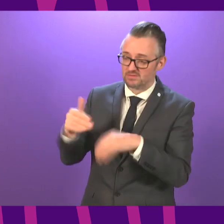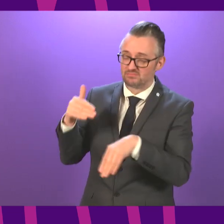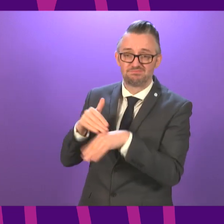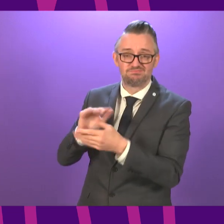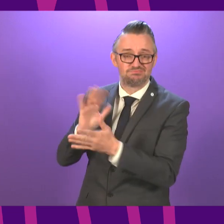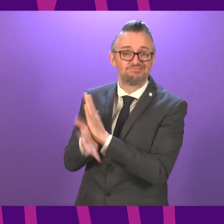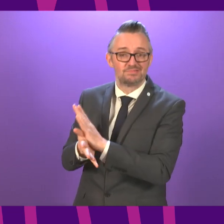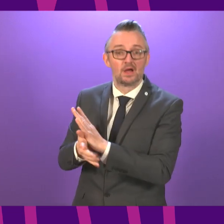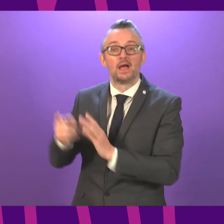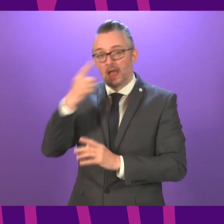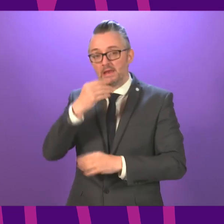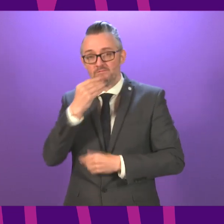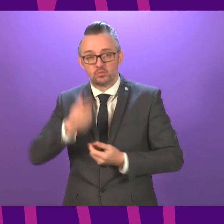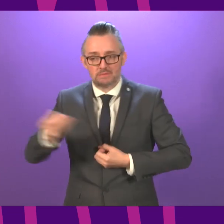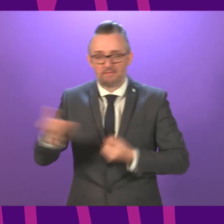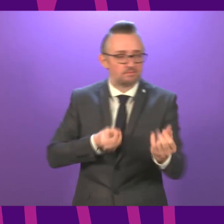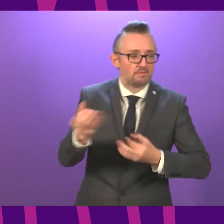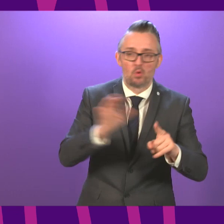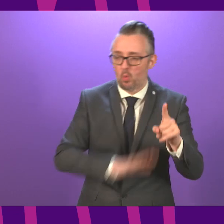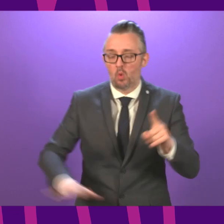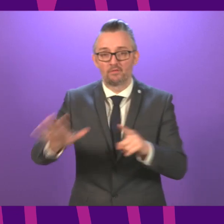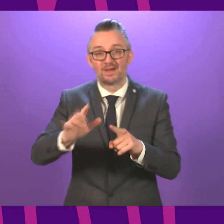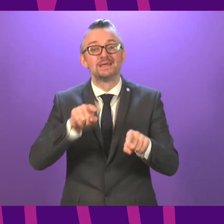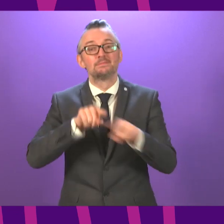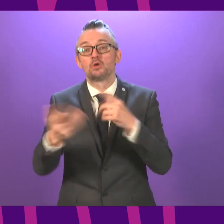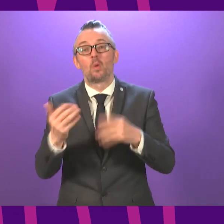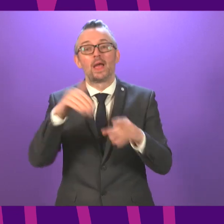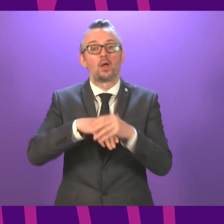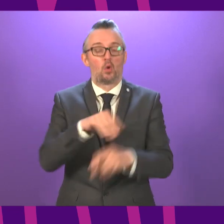especially into our hospitals, care homes, schools and prisons. The Cabinet Secretary for